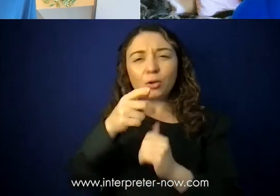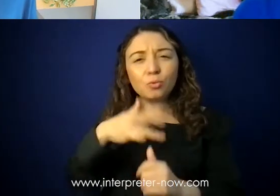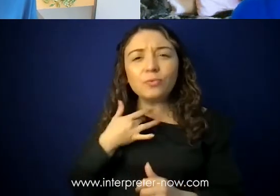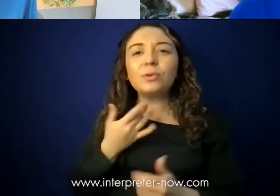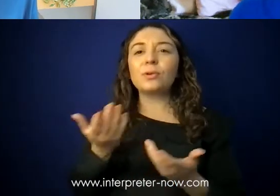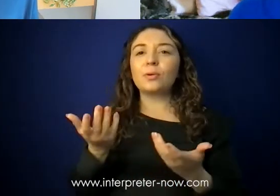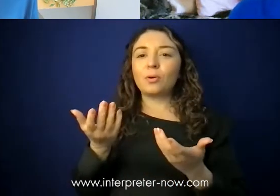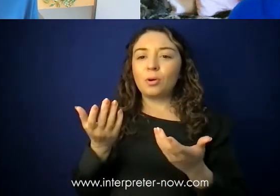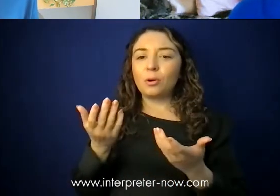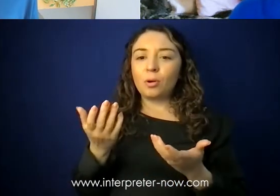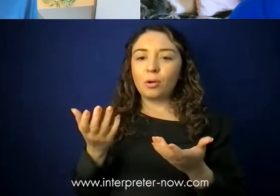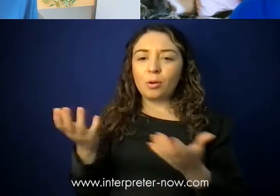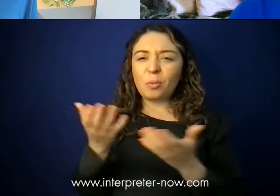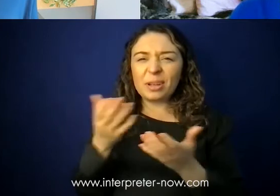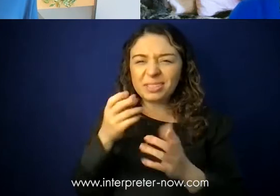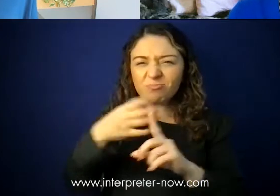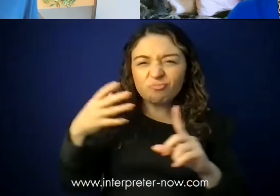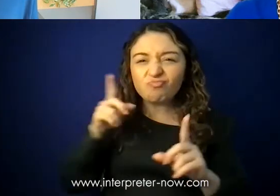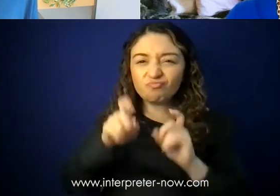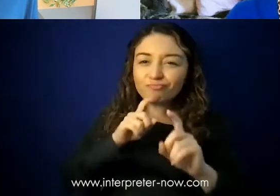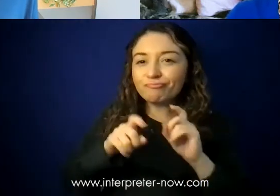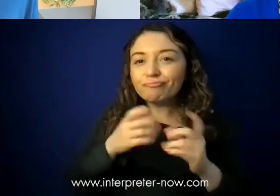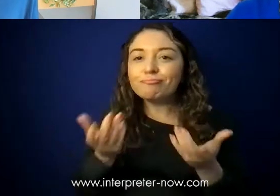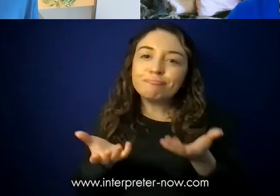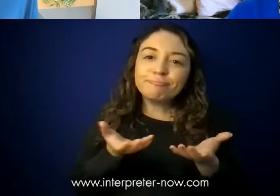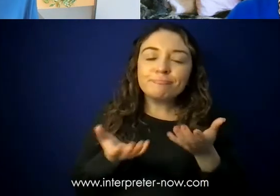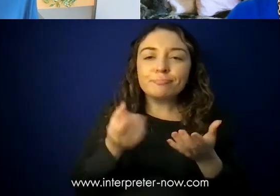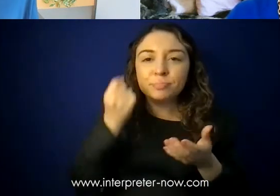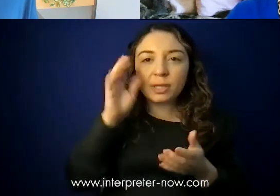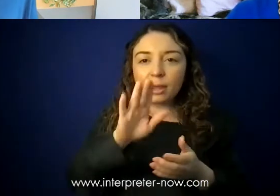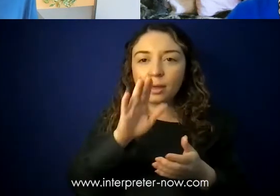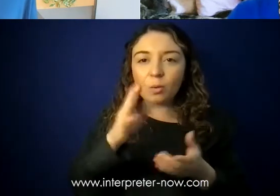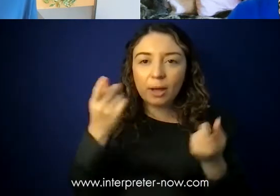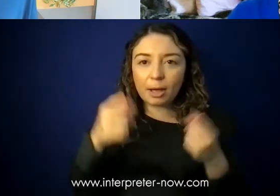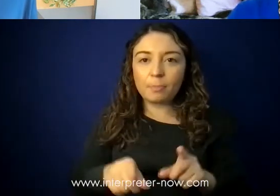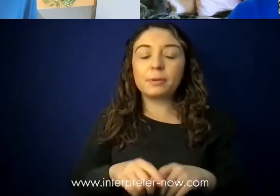With that information, depending on what the behavior is, I might also be asking: “Would